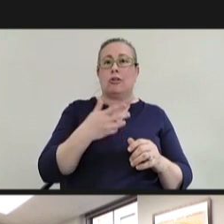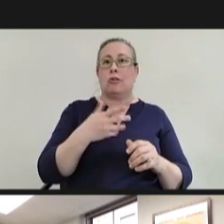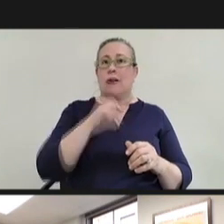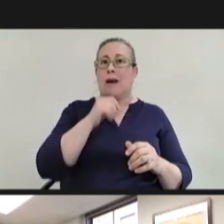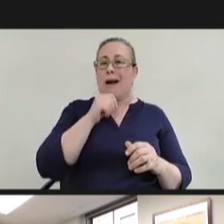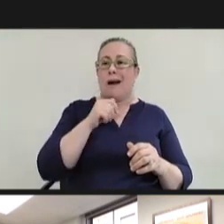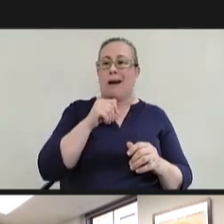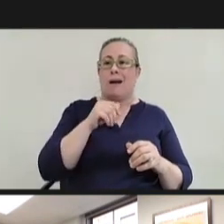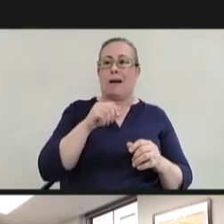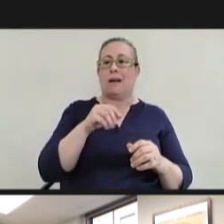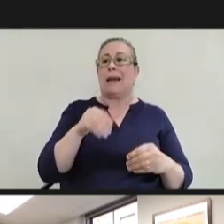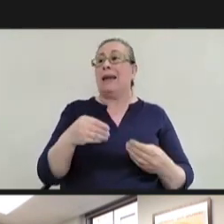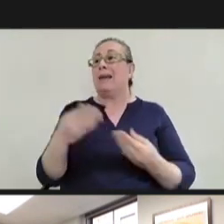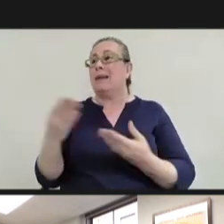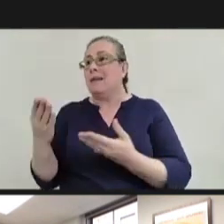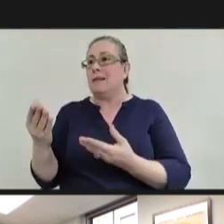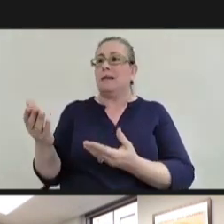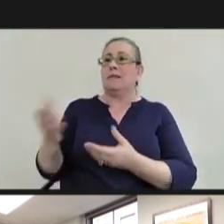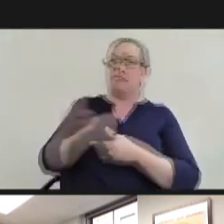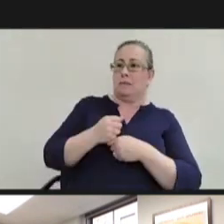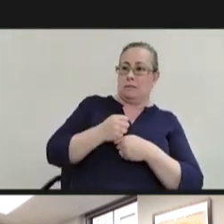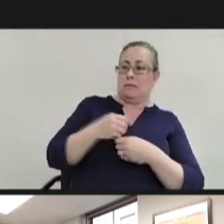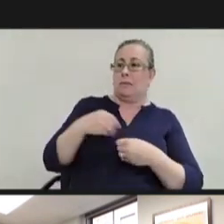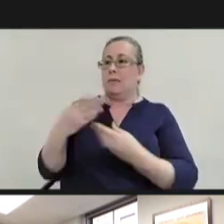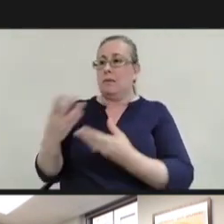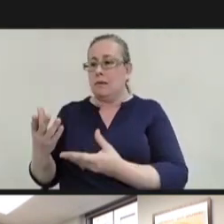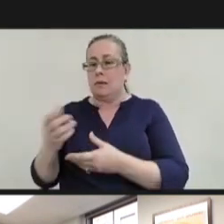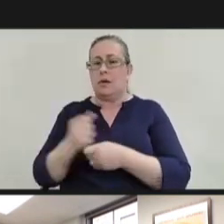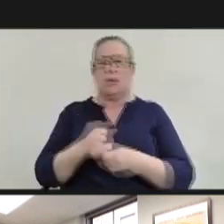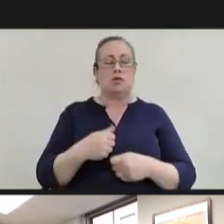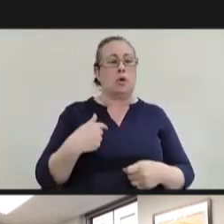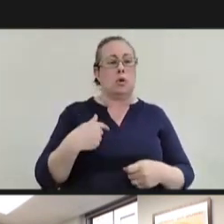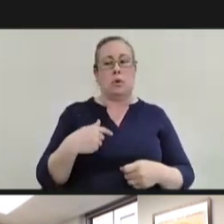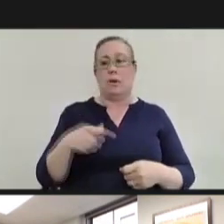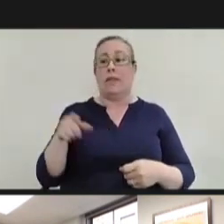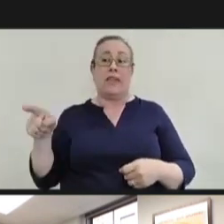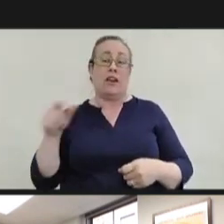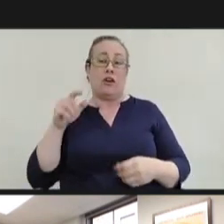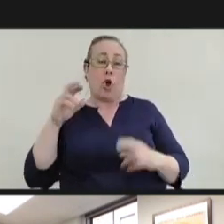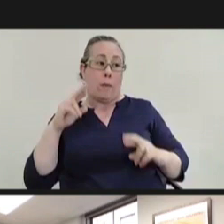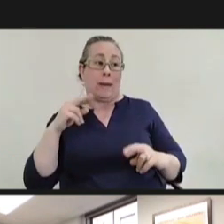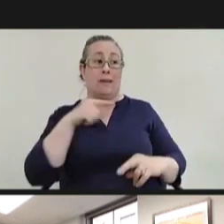Flor obviously is hoping that we're talking to our patients about RSV vaccine. We're hoping